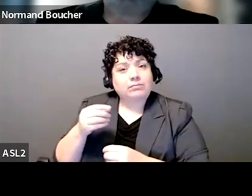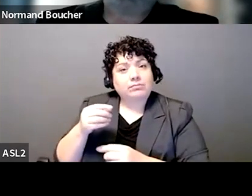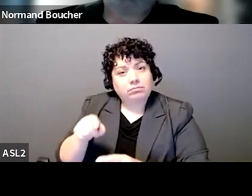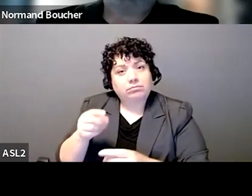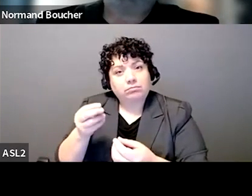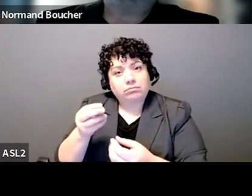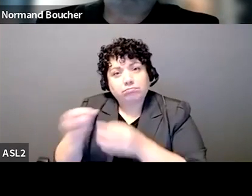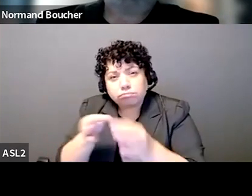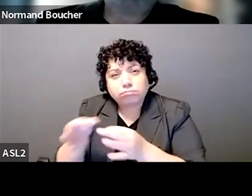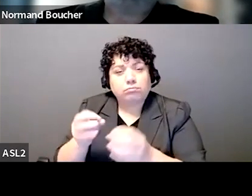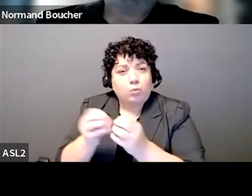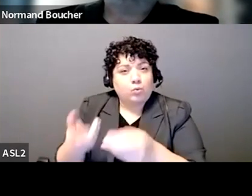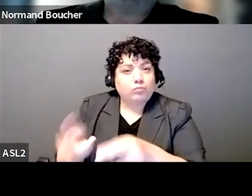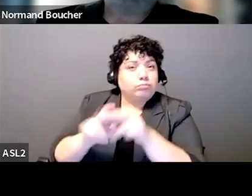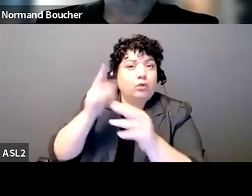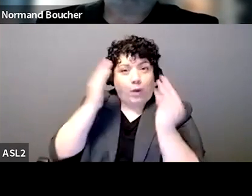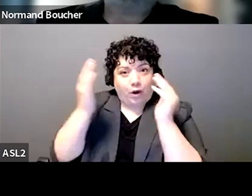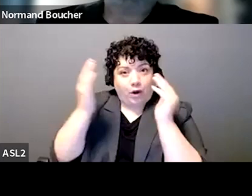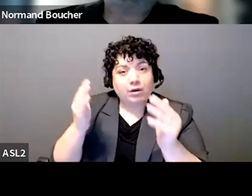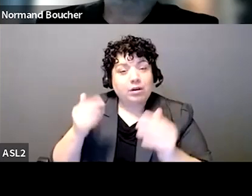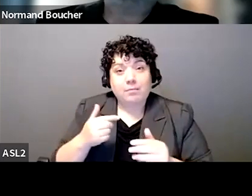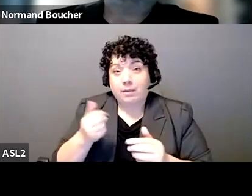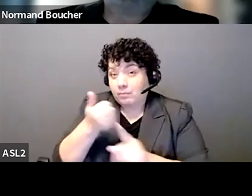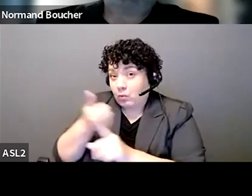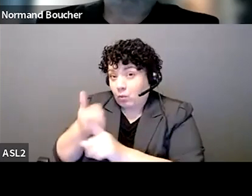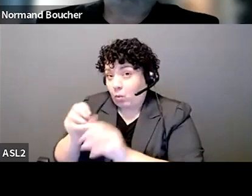but I don't know to what extent these organizations are necessarily working